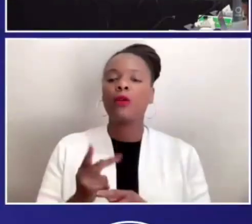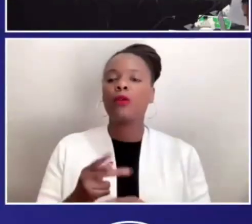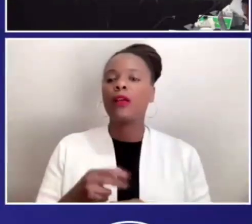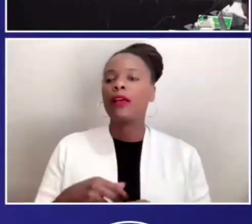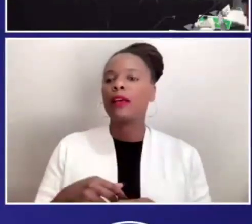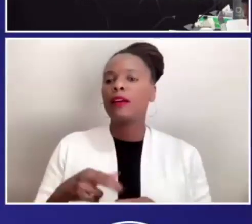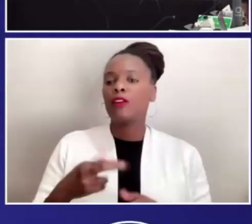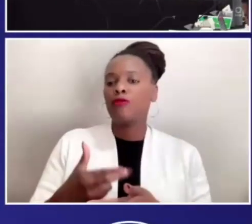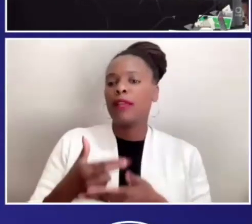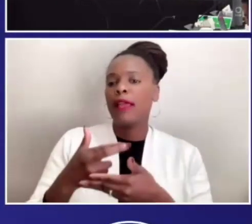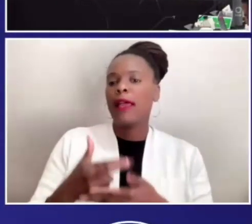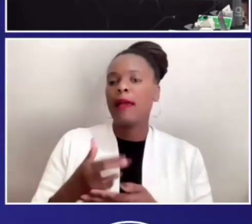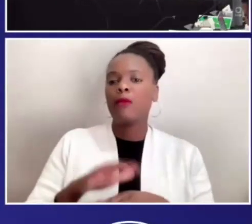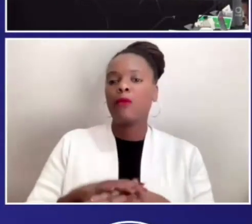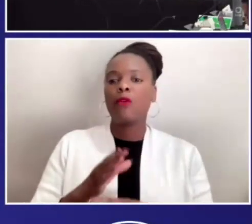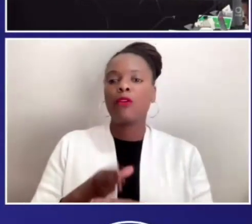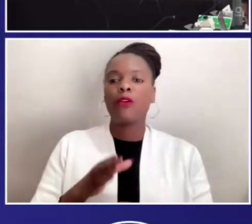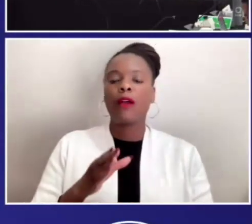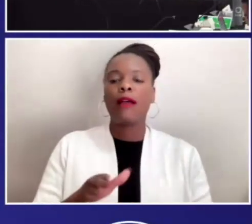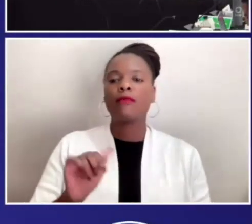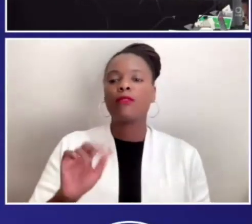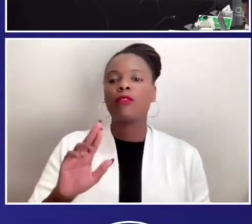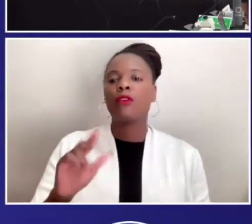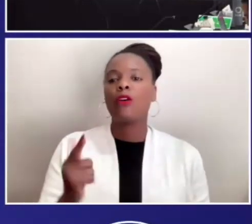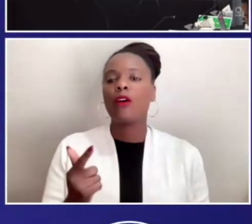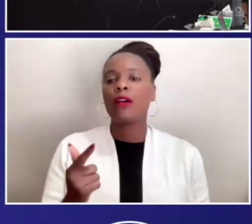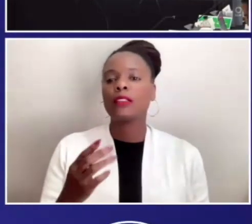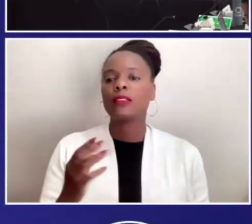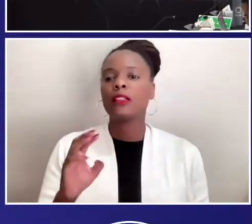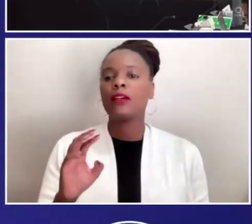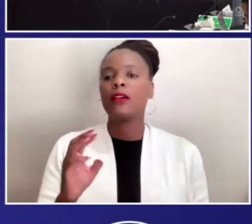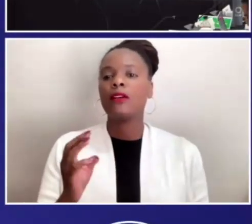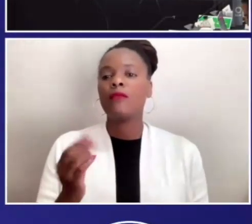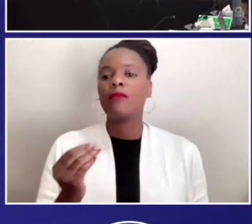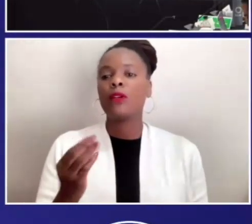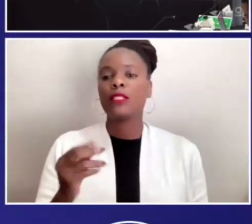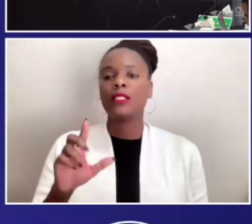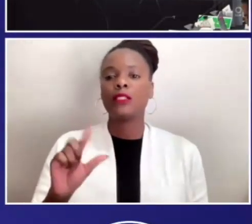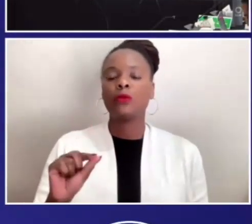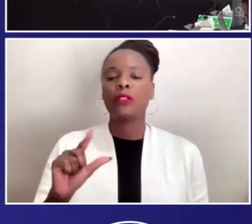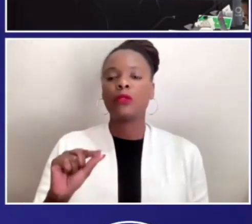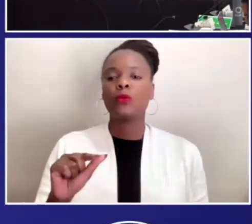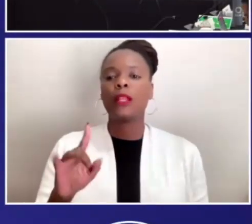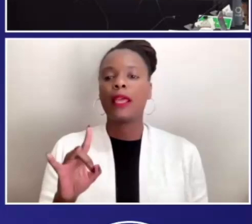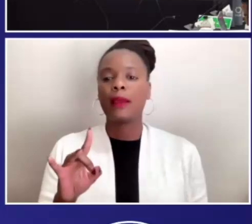A loan may only be rehabilitated once between August 14, 2008,